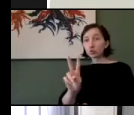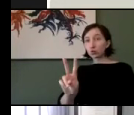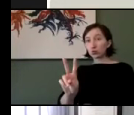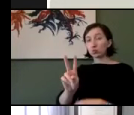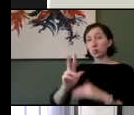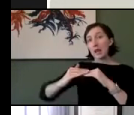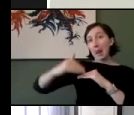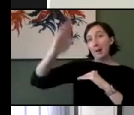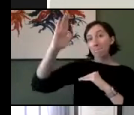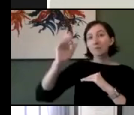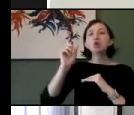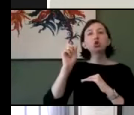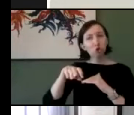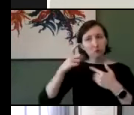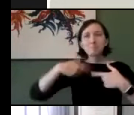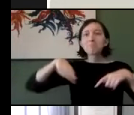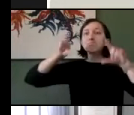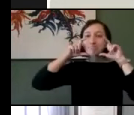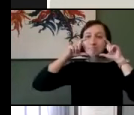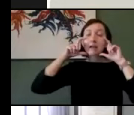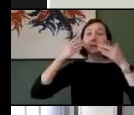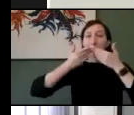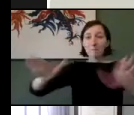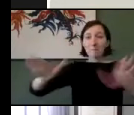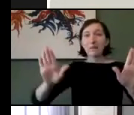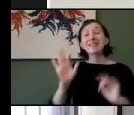and when they're around people who do not live in their household.